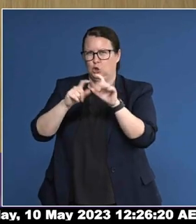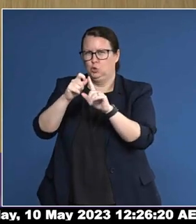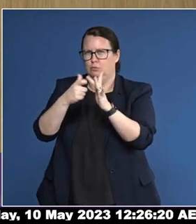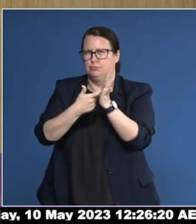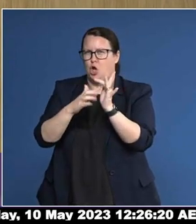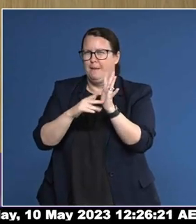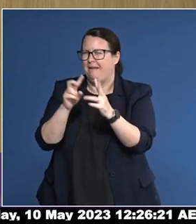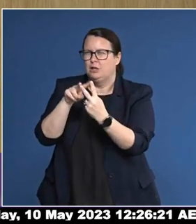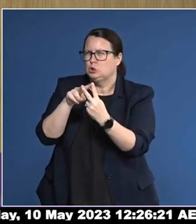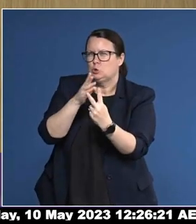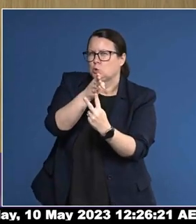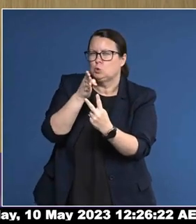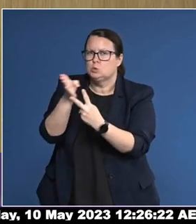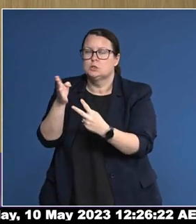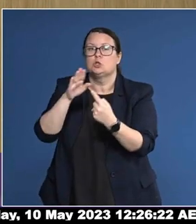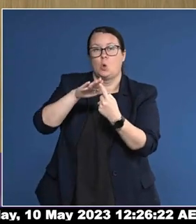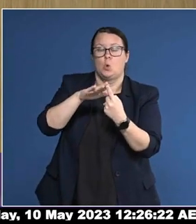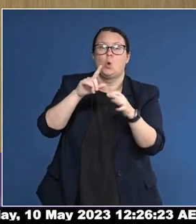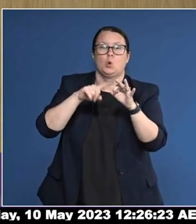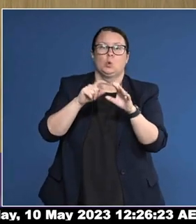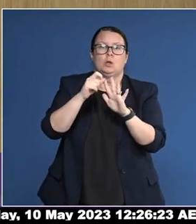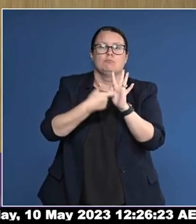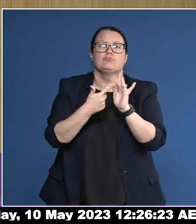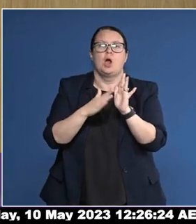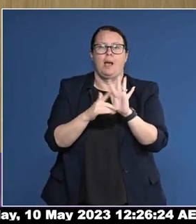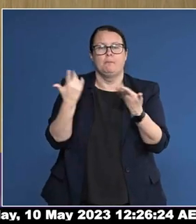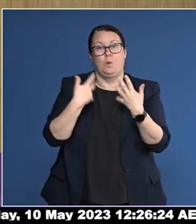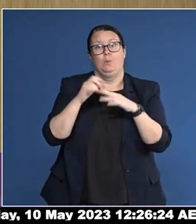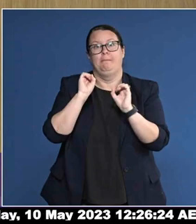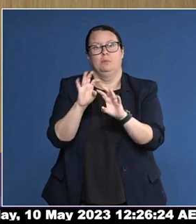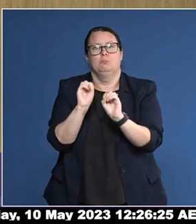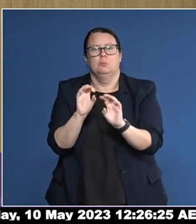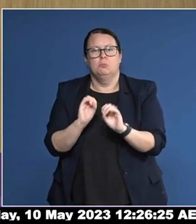So, QPrime is our primary information system where we record, as you said, events and